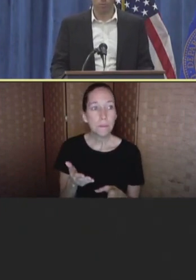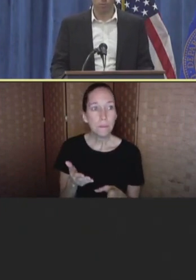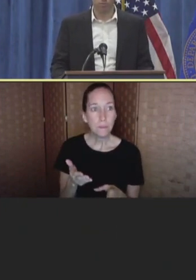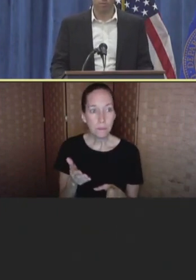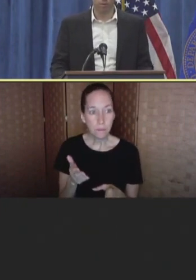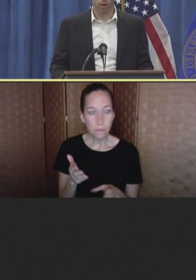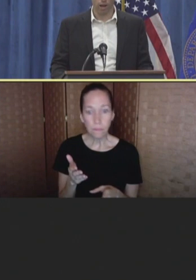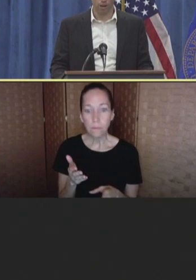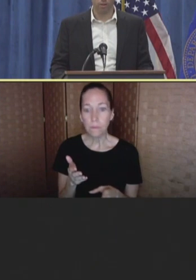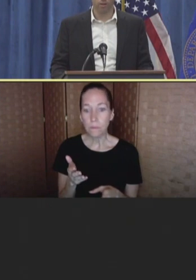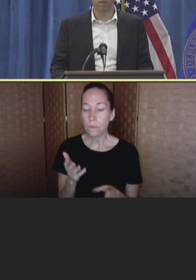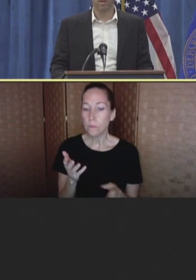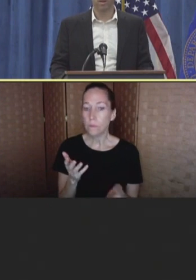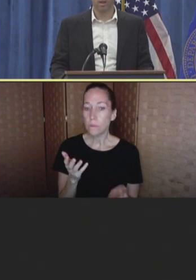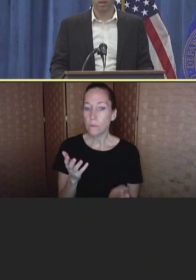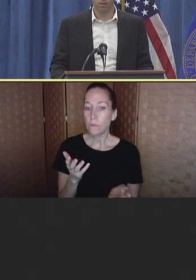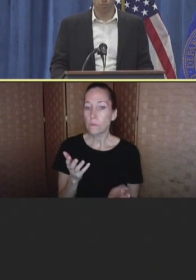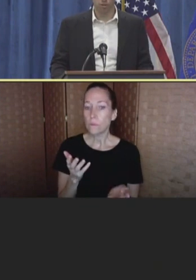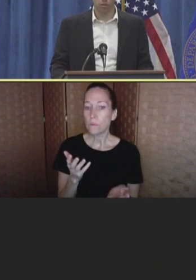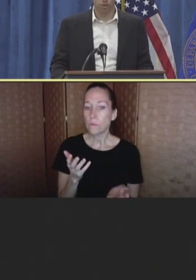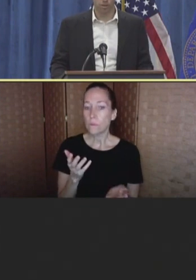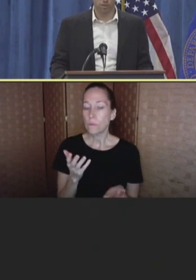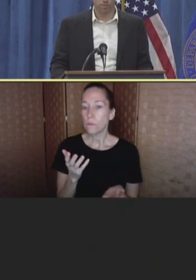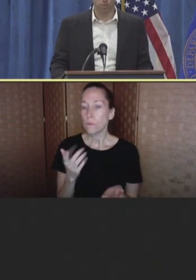prove -- were healthy individuals.